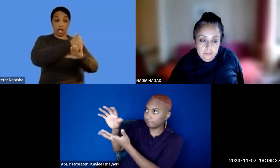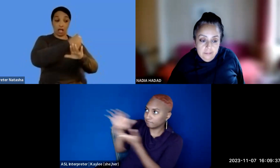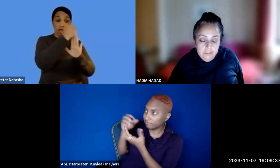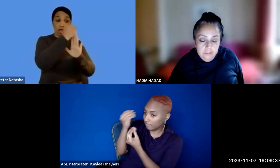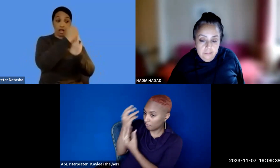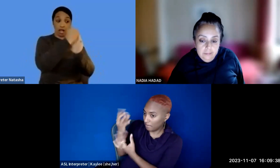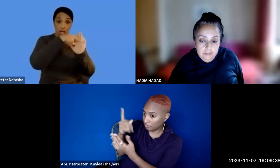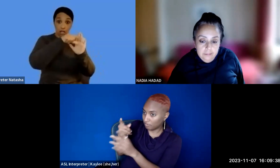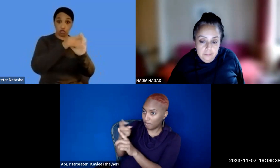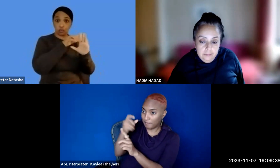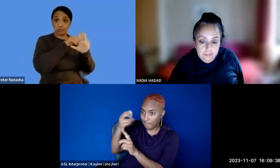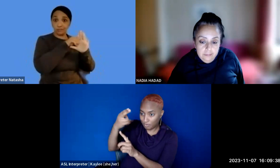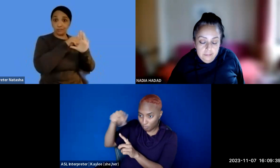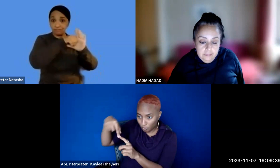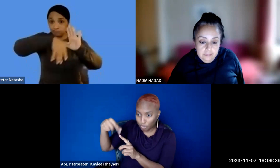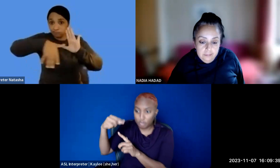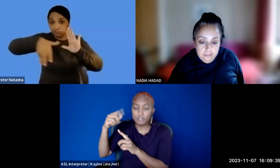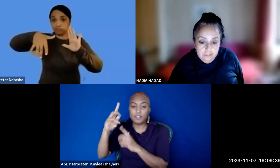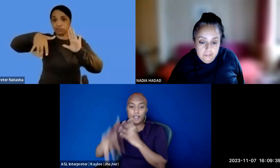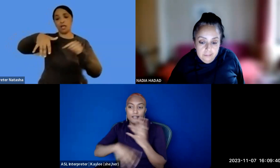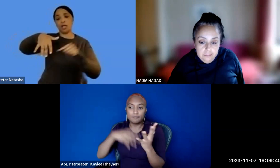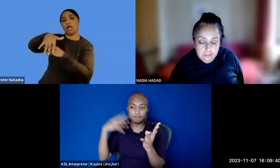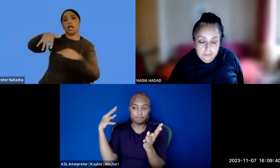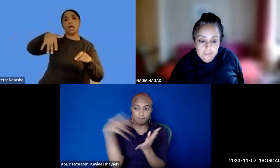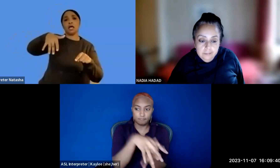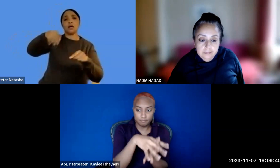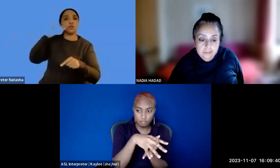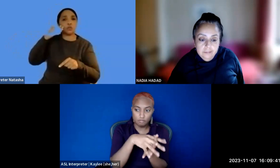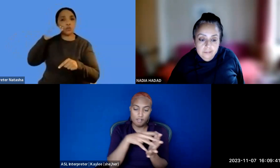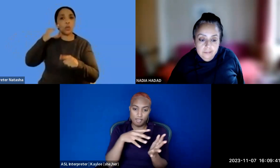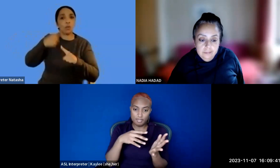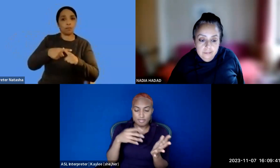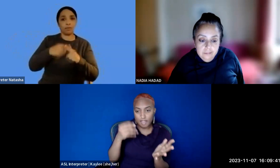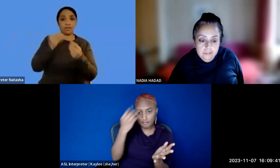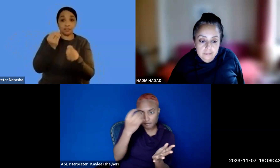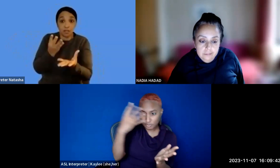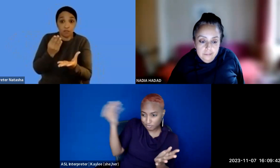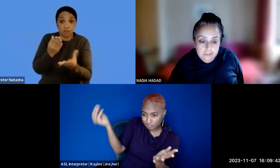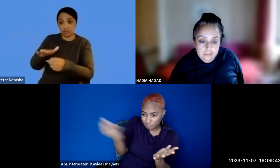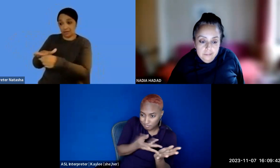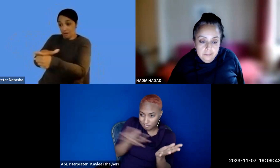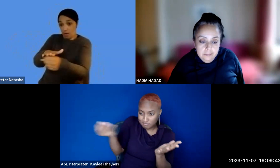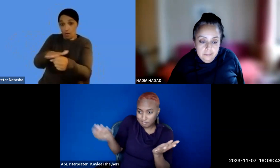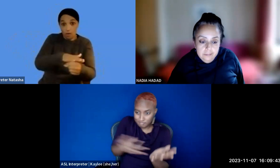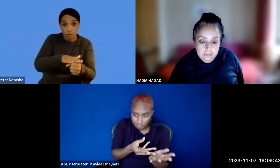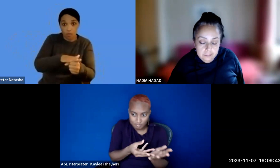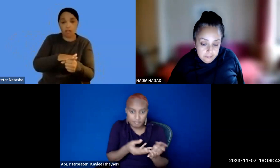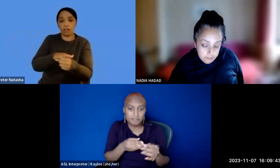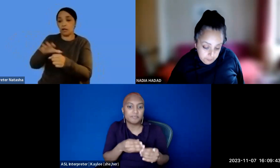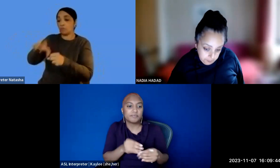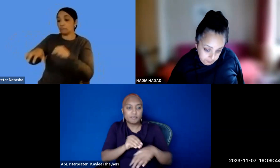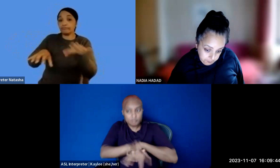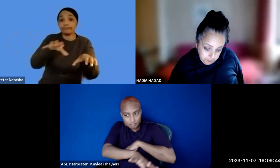and integrate information coming from regions and national context into policies.